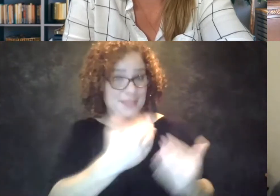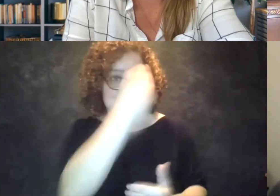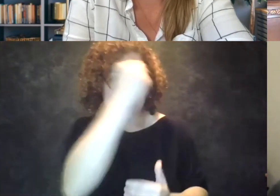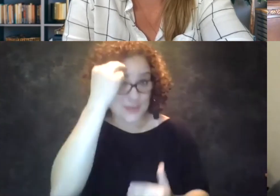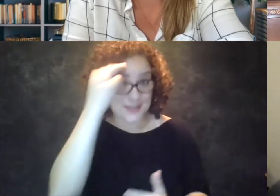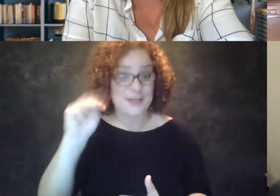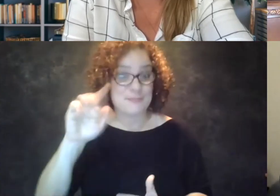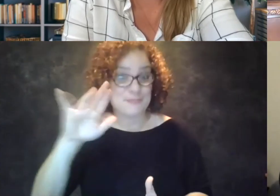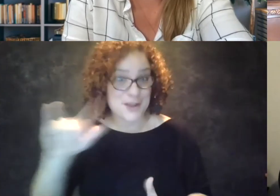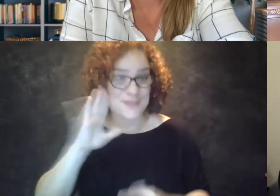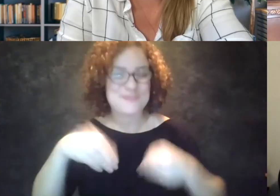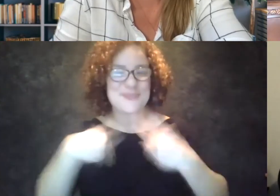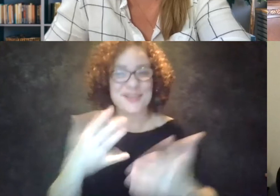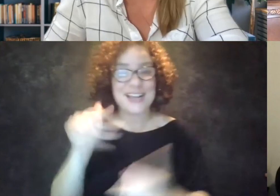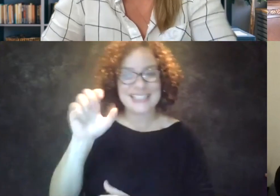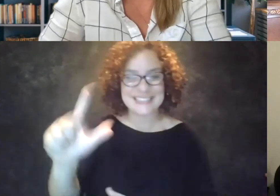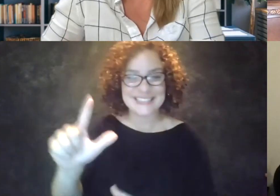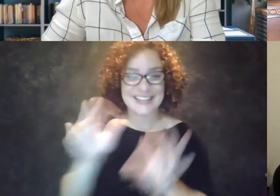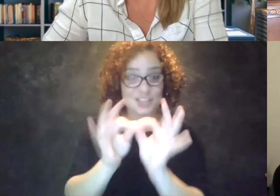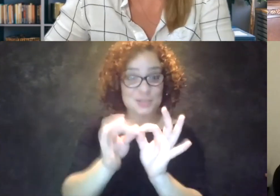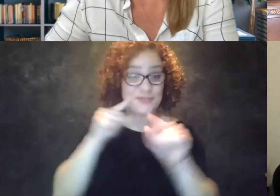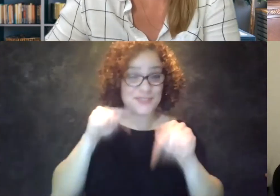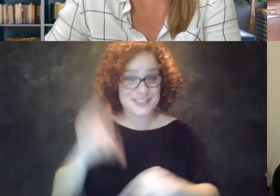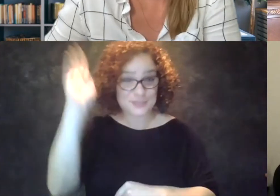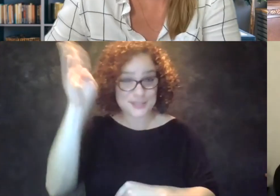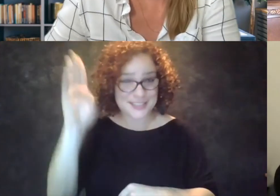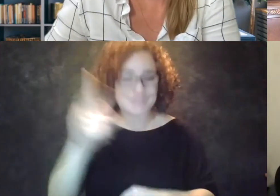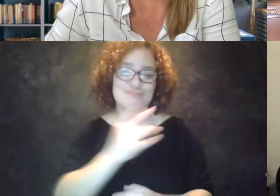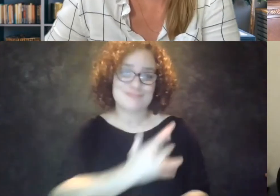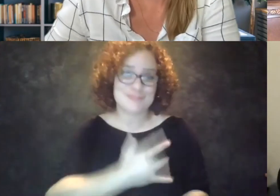ASL interpreting for this presentation. We really appreciate it. Thank you to all of